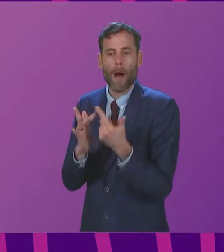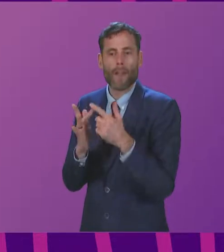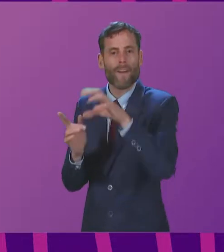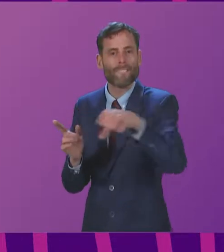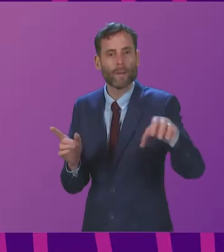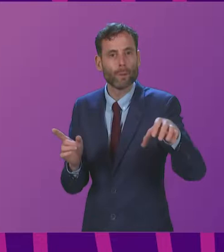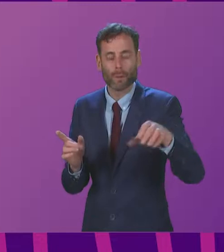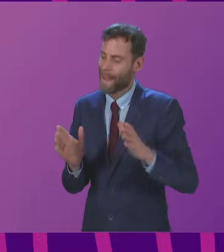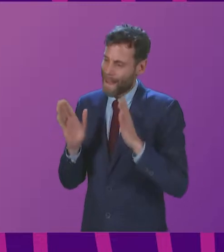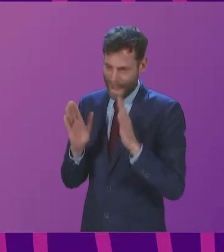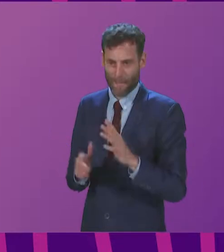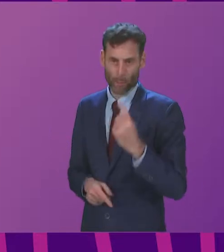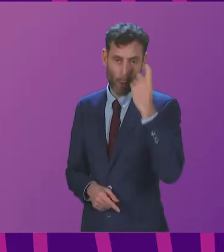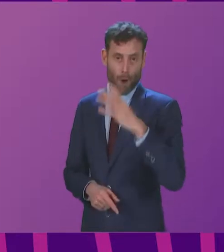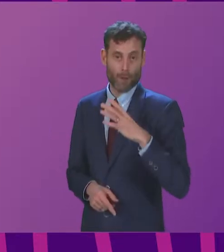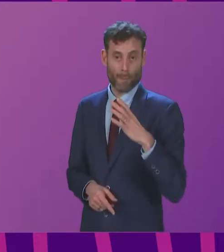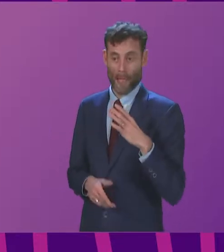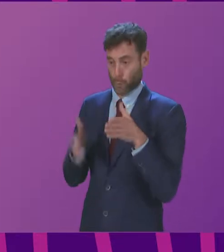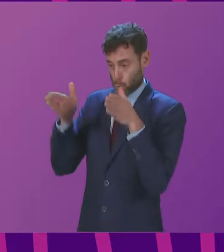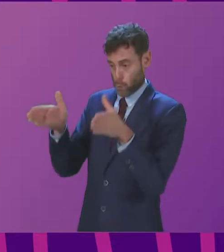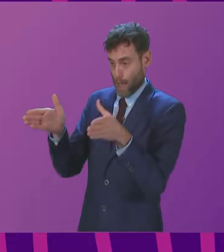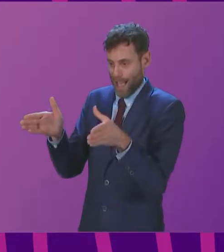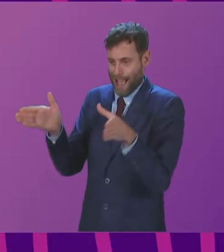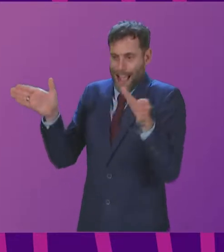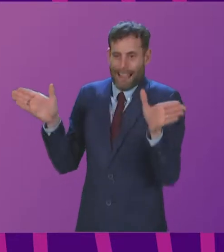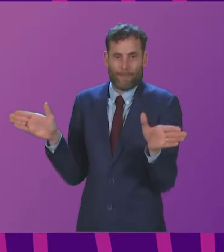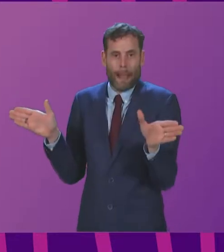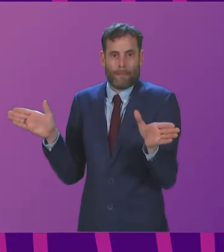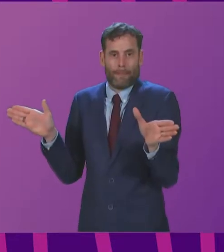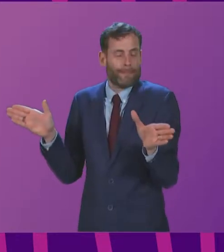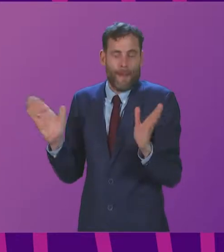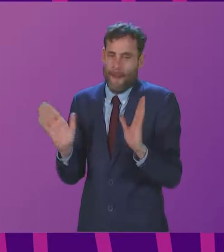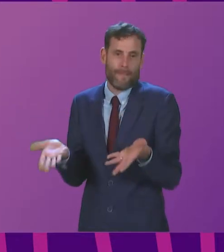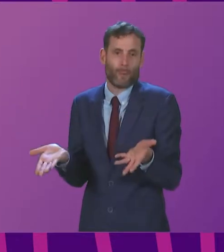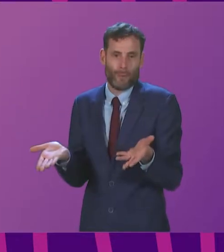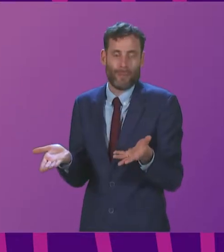is to rule things out before we have the evidence. It is always difficult, with a virus, to draw